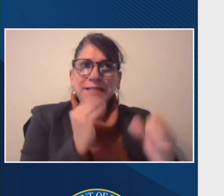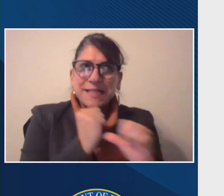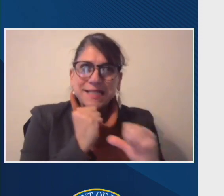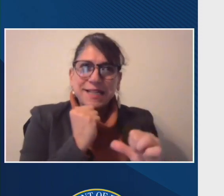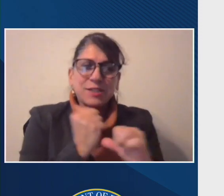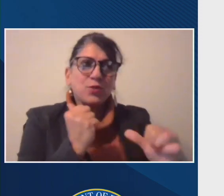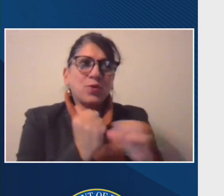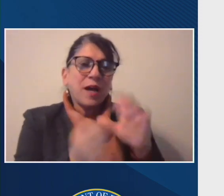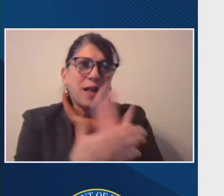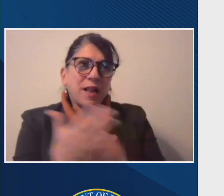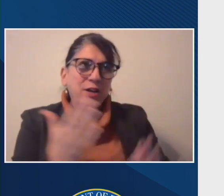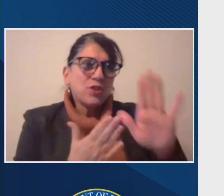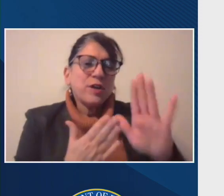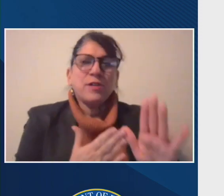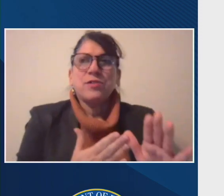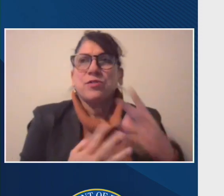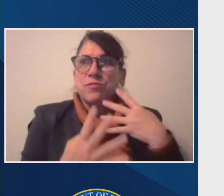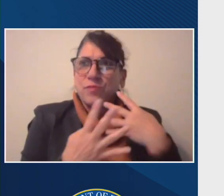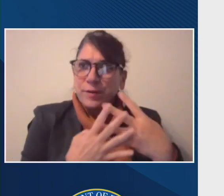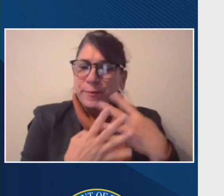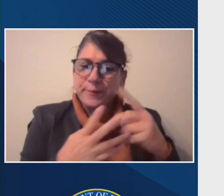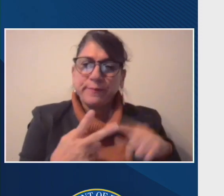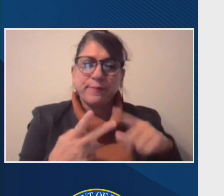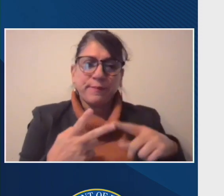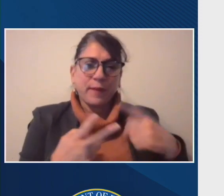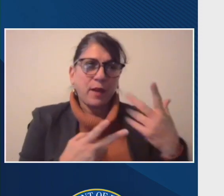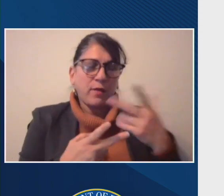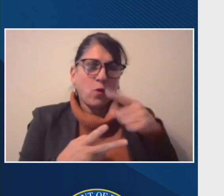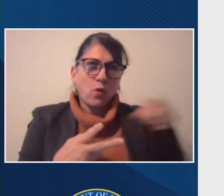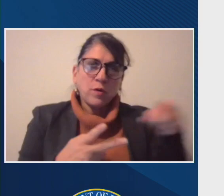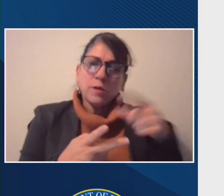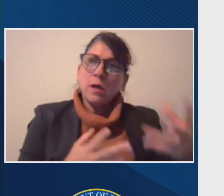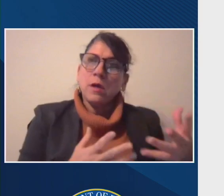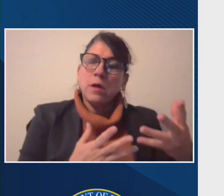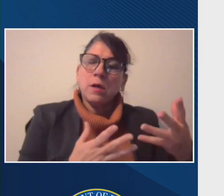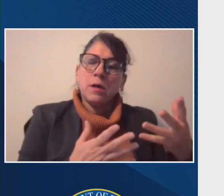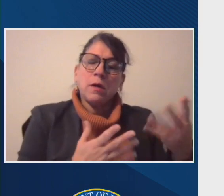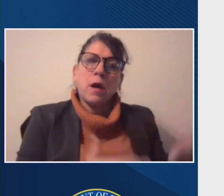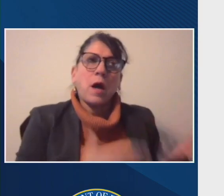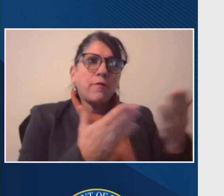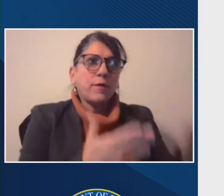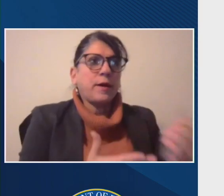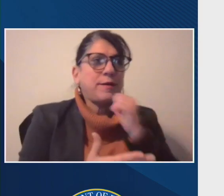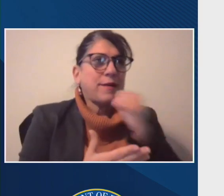nonprofits offering postsecondary education and reentry programs to incarcerated people.